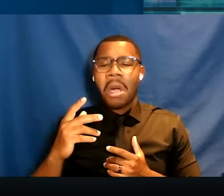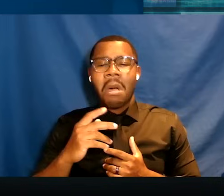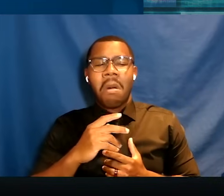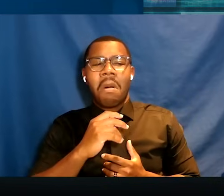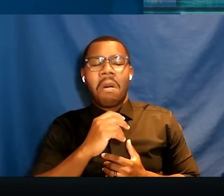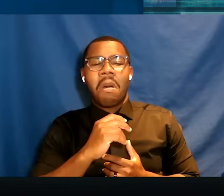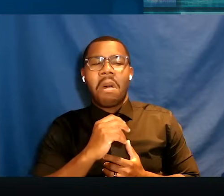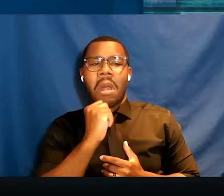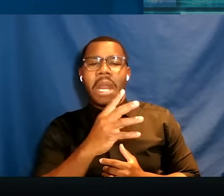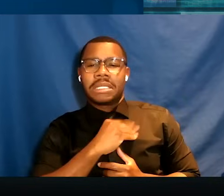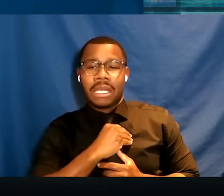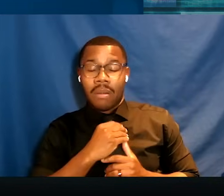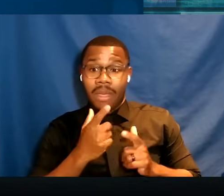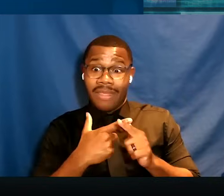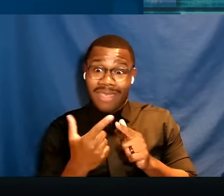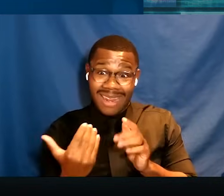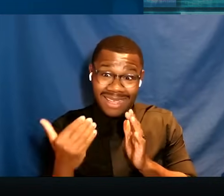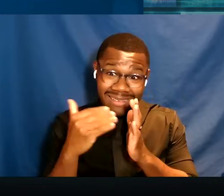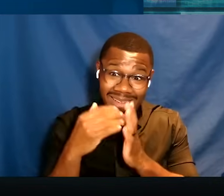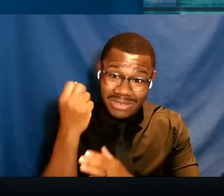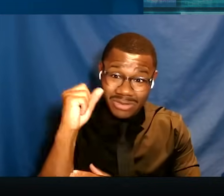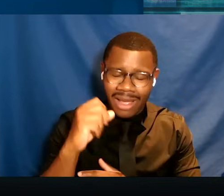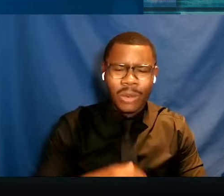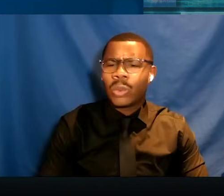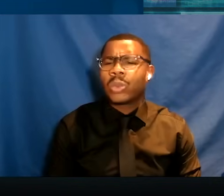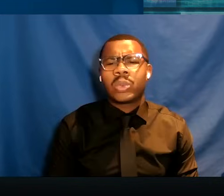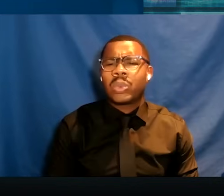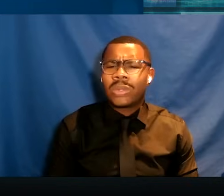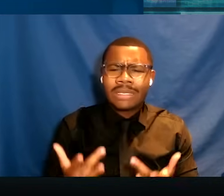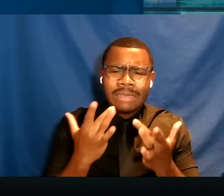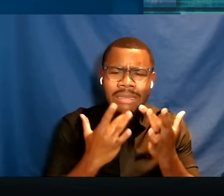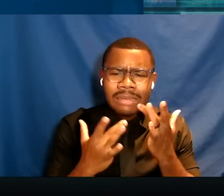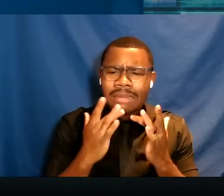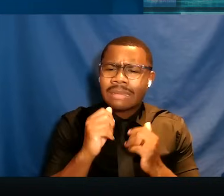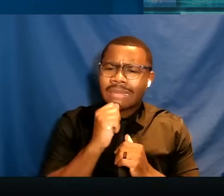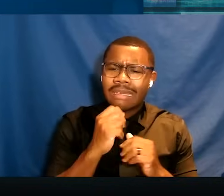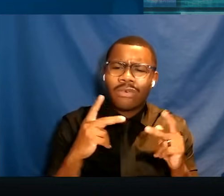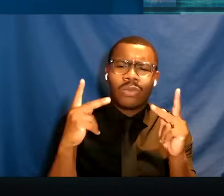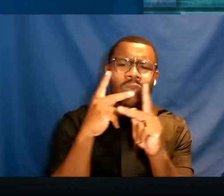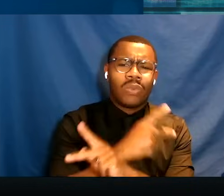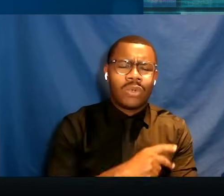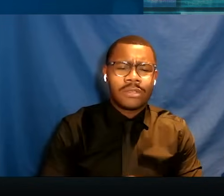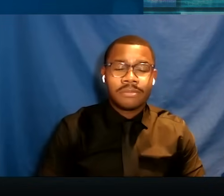even if it's possible, which frankly I'm skeptical that we would return and be able to negotiate something better.